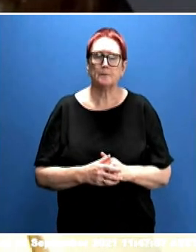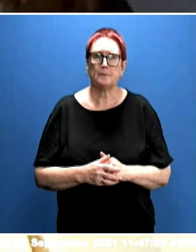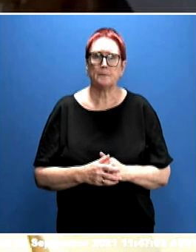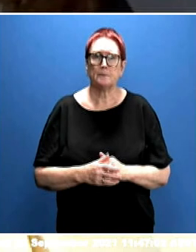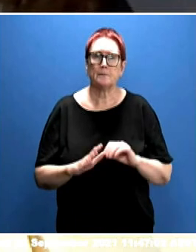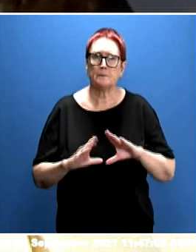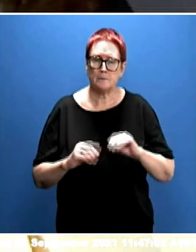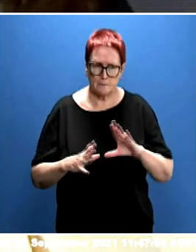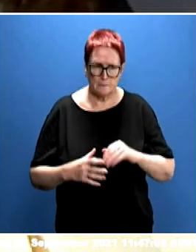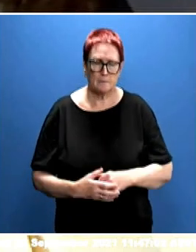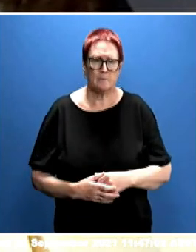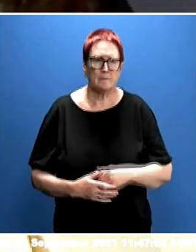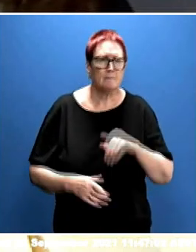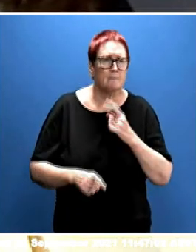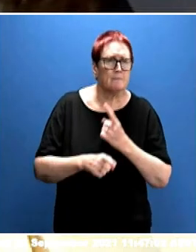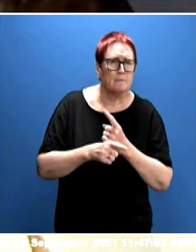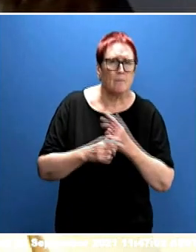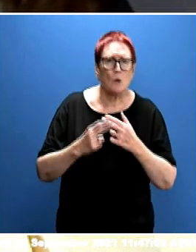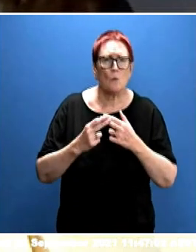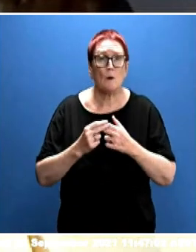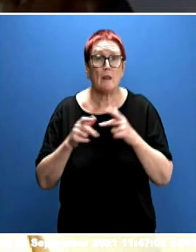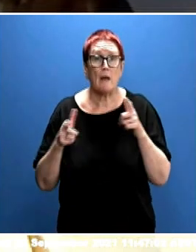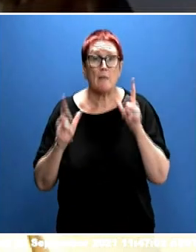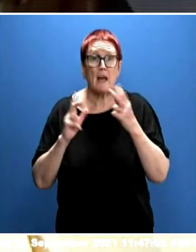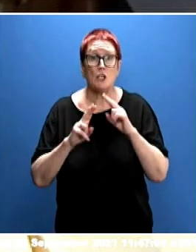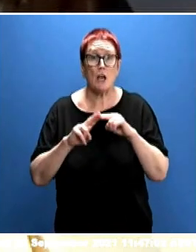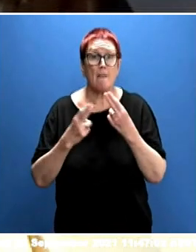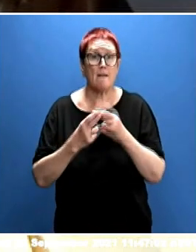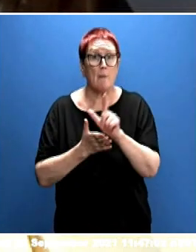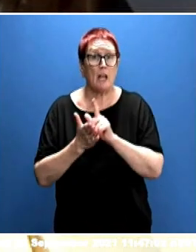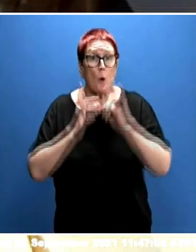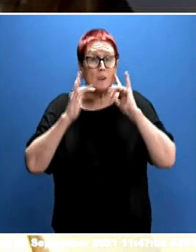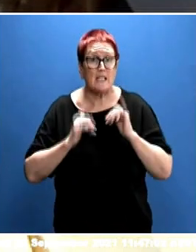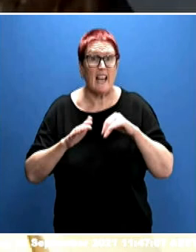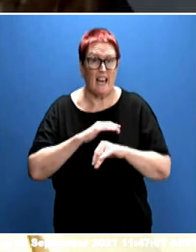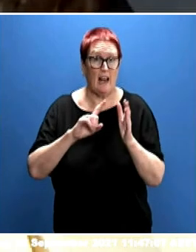and then I went to speak to the managing family law solicitor at ALS,